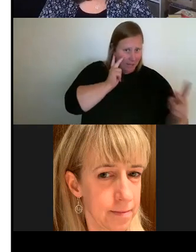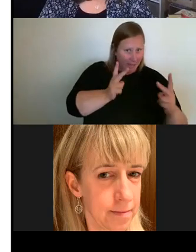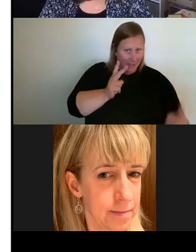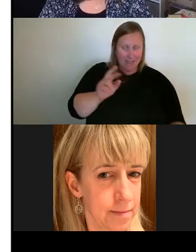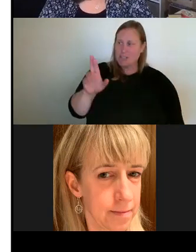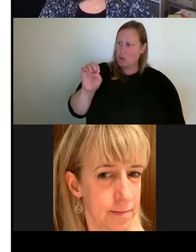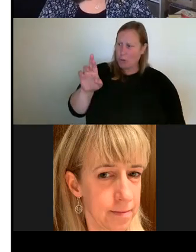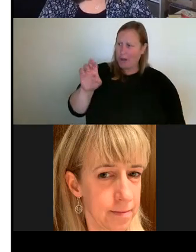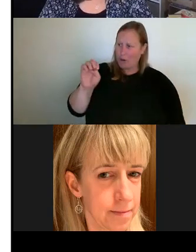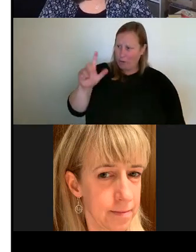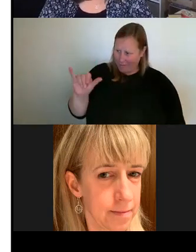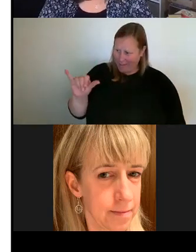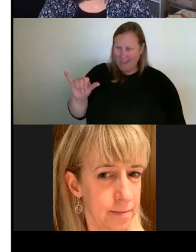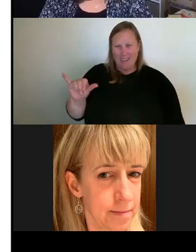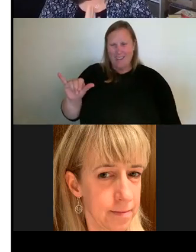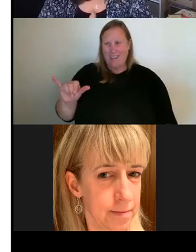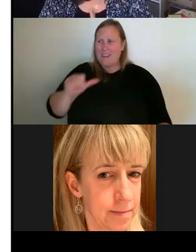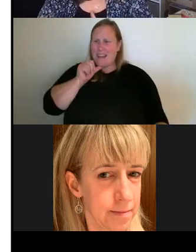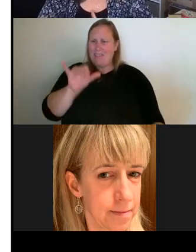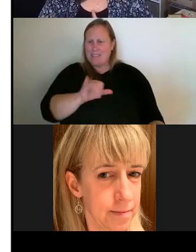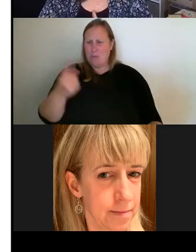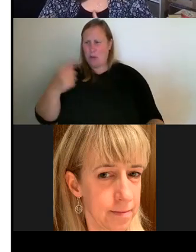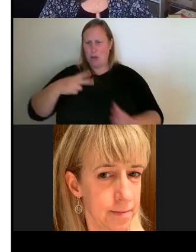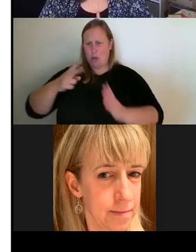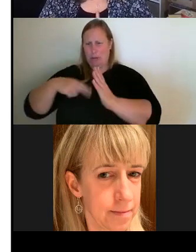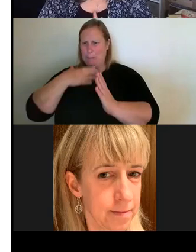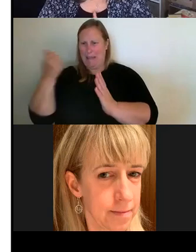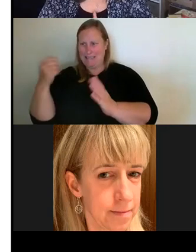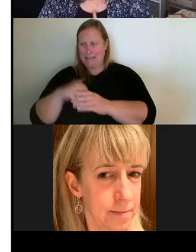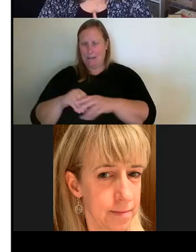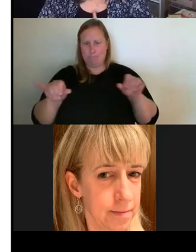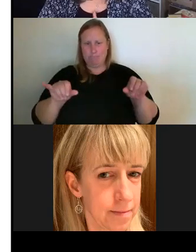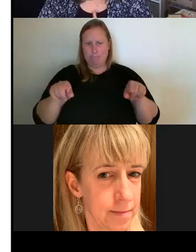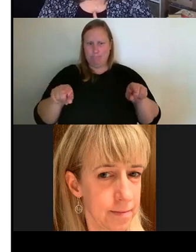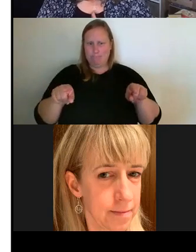best in. So, when I did this research on myself, my